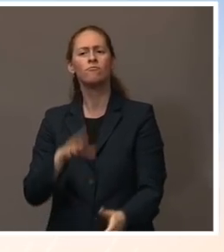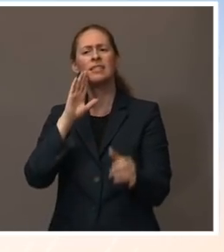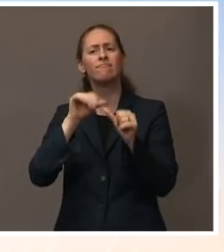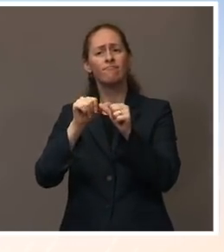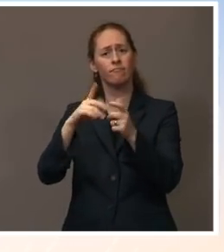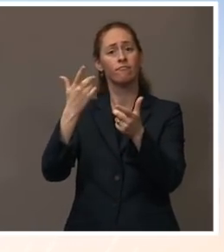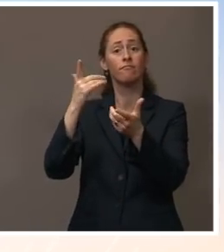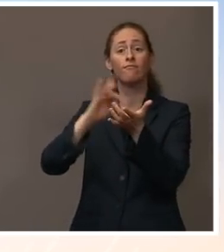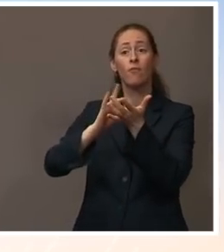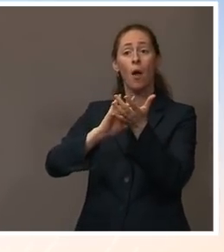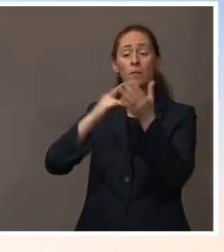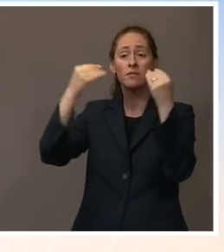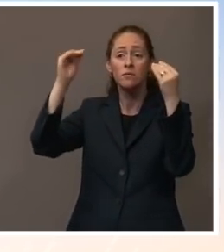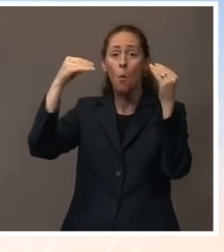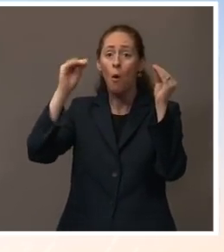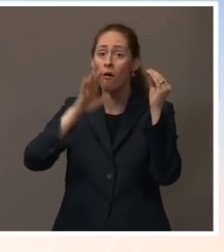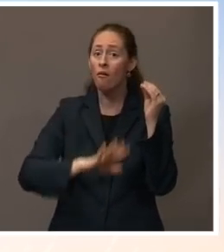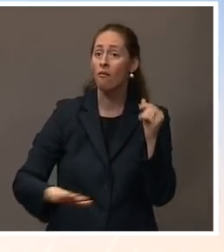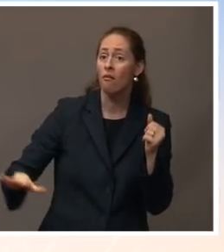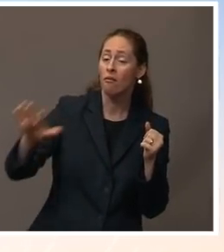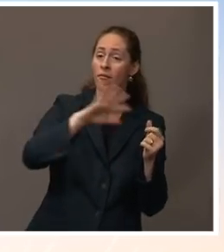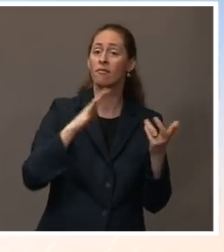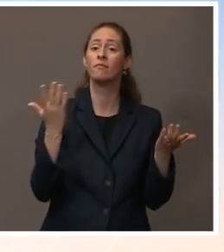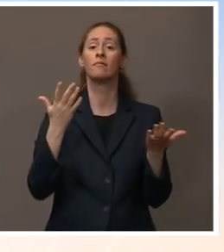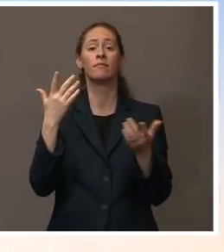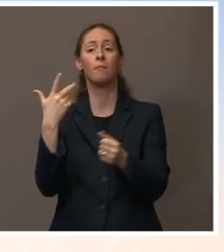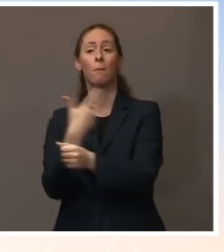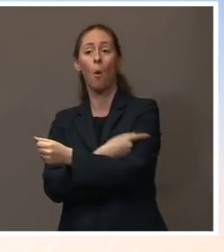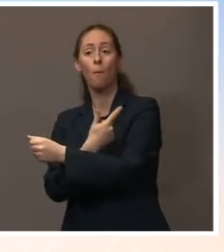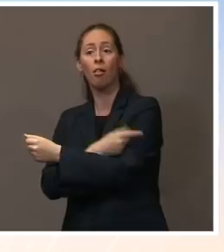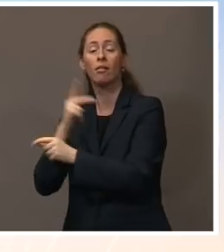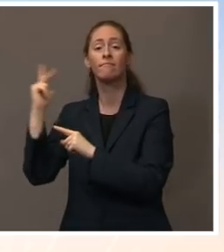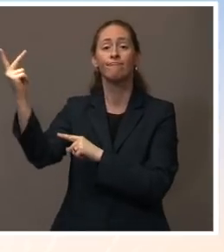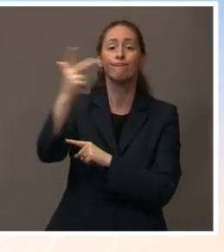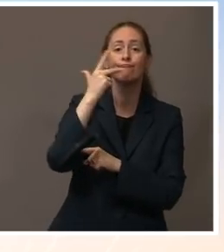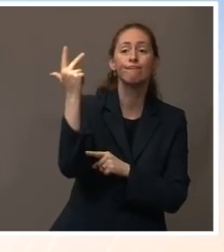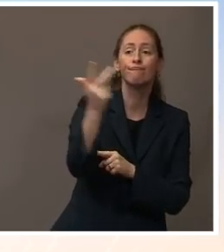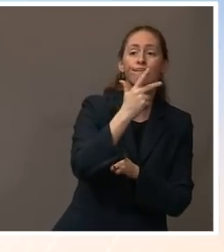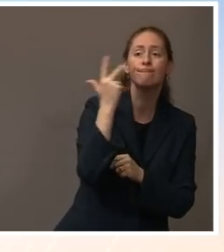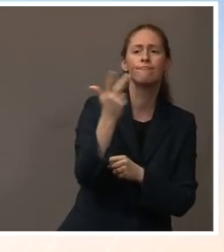to support our mobile vaccination units, to make this -- the vaccine as accessible to young people.